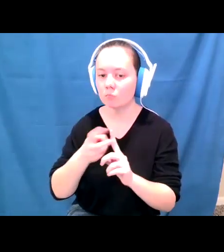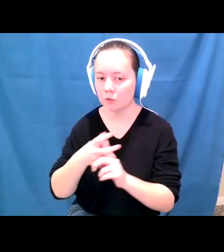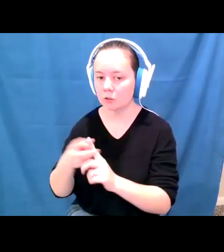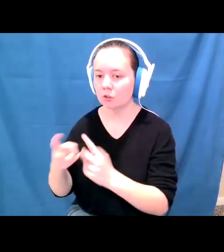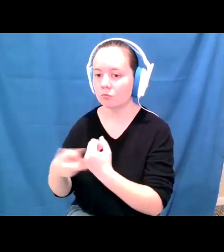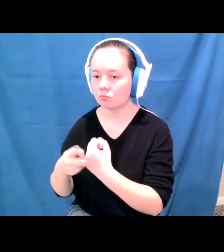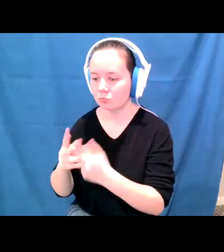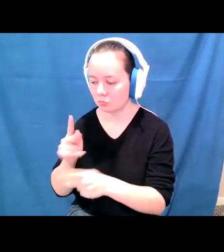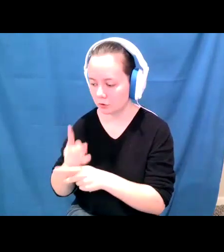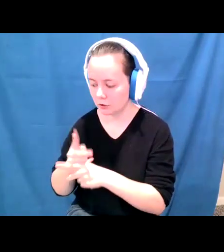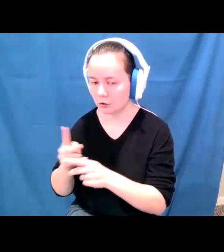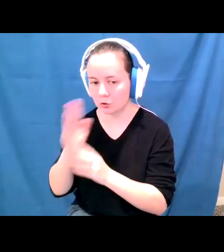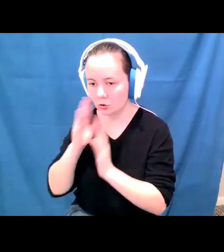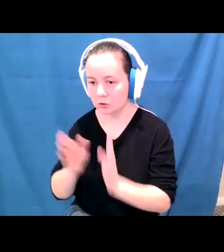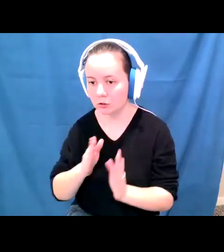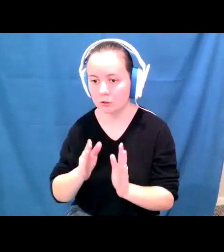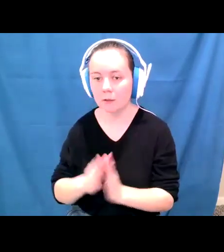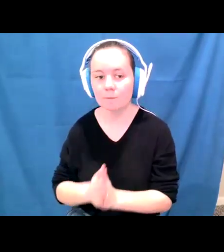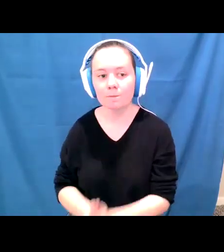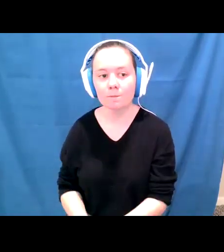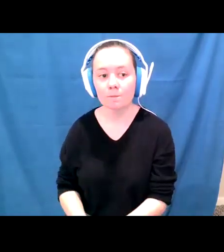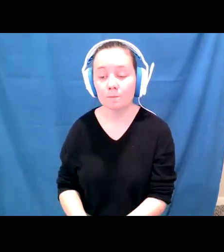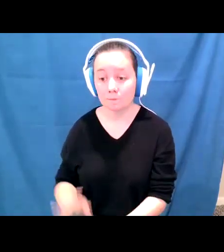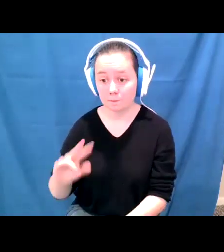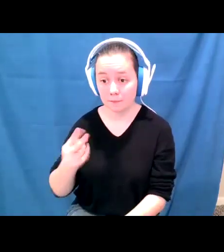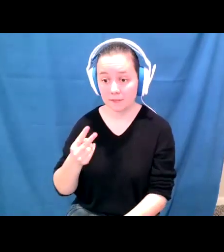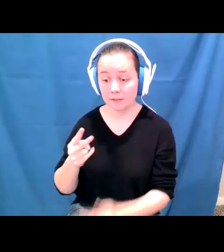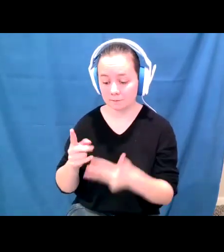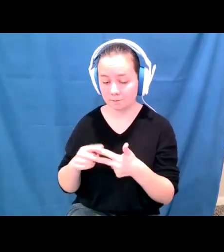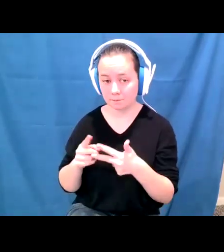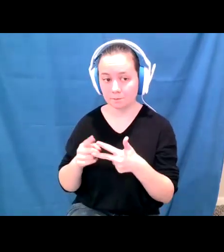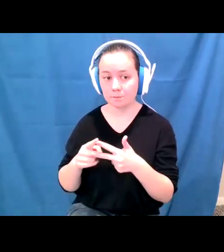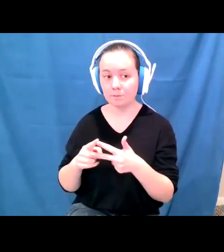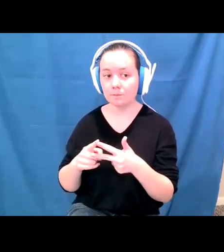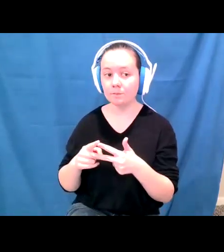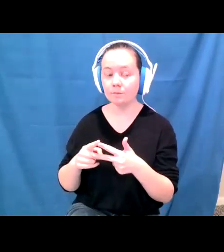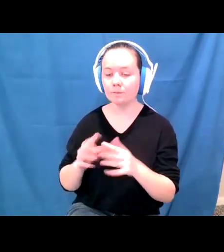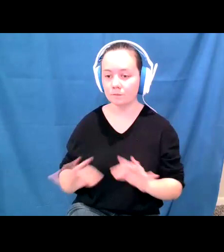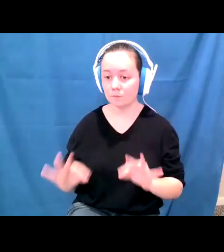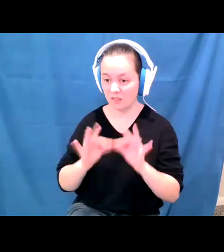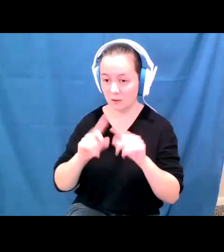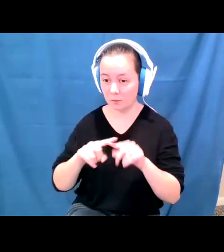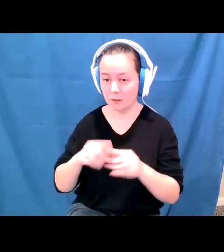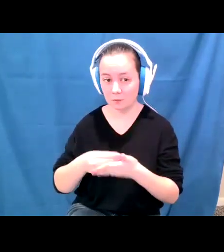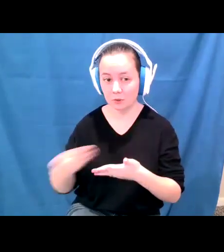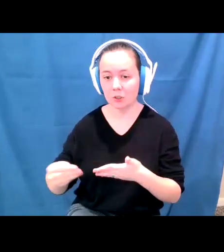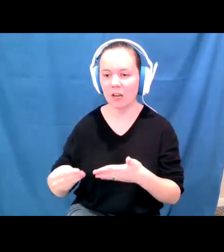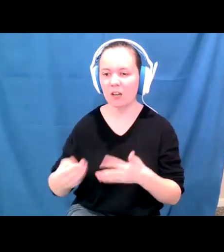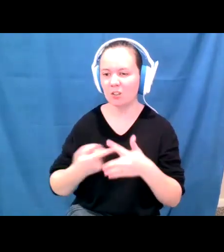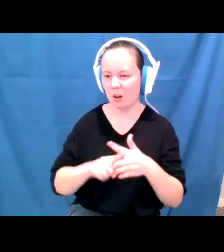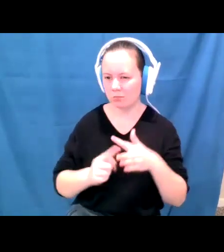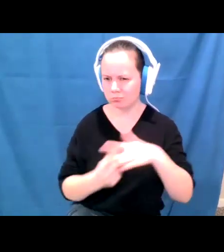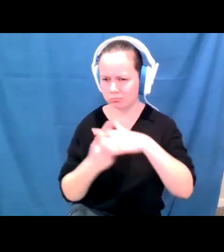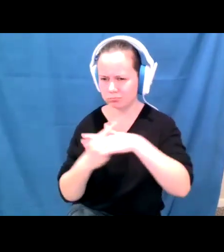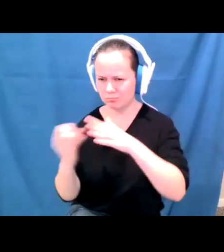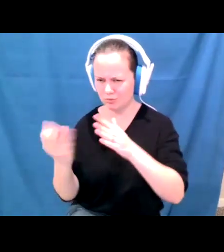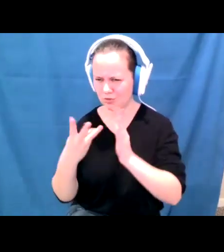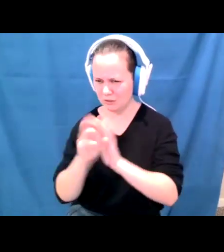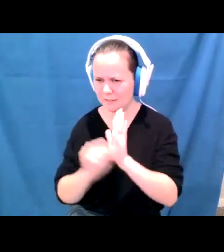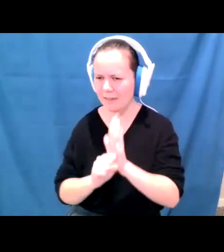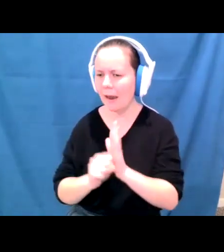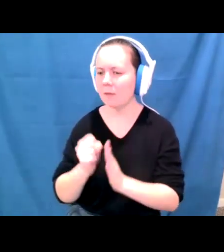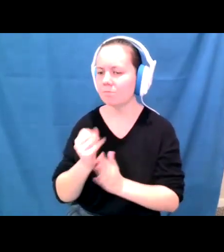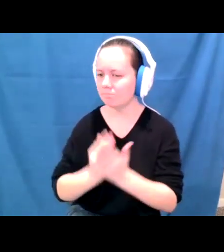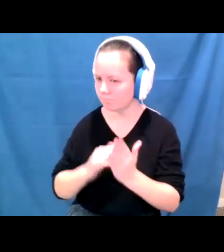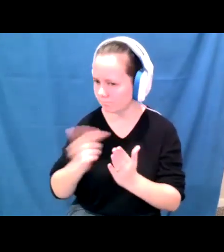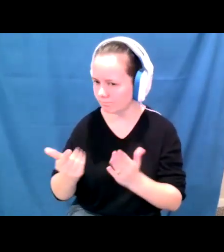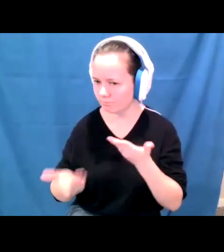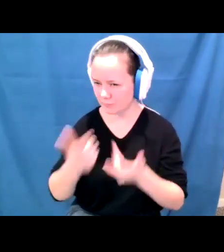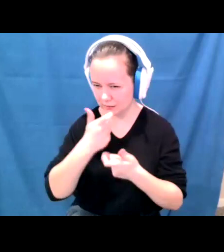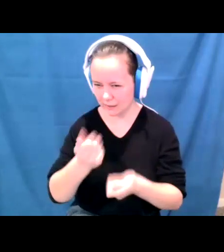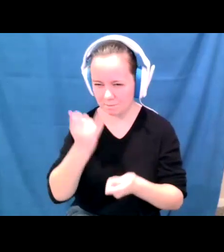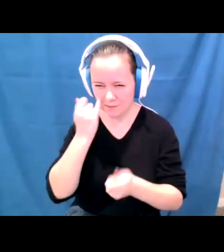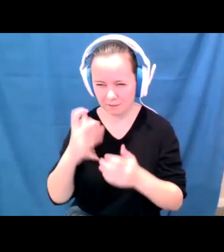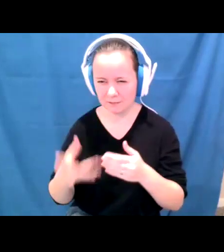Next slide, please. The second topic, on value-based purchasing, is one that we noticed was starting to bubble up in a few states and thought it might be of interest to others if they had some extra support and technical assistance.